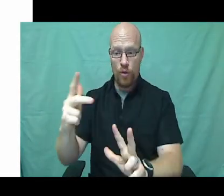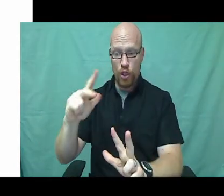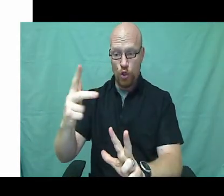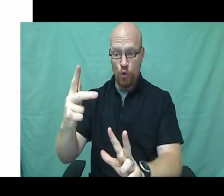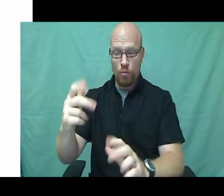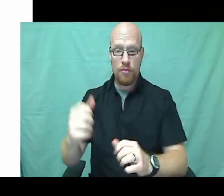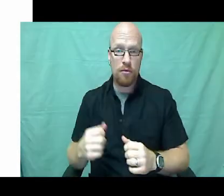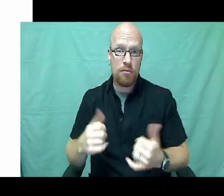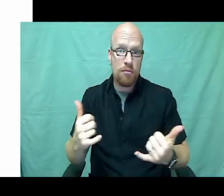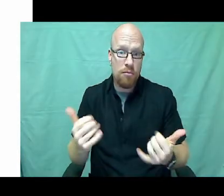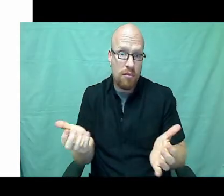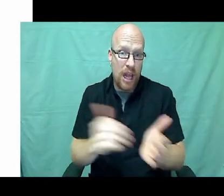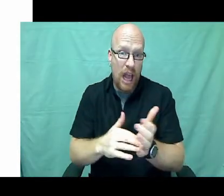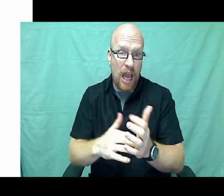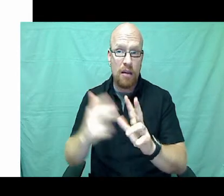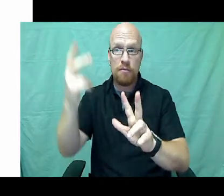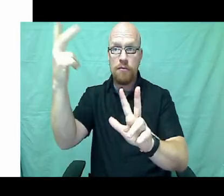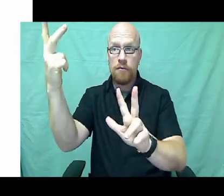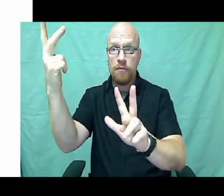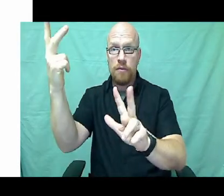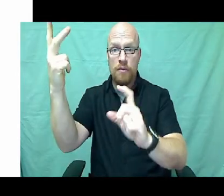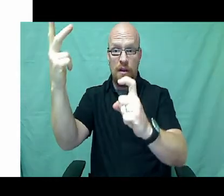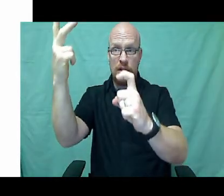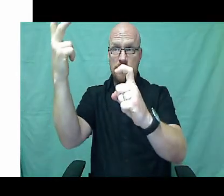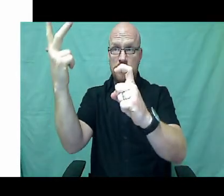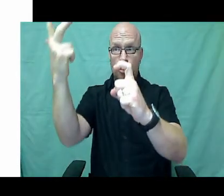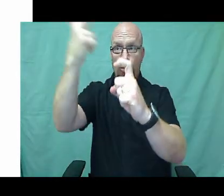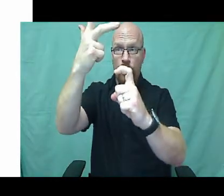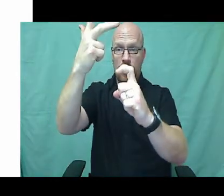so it'll become x cubed over three cubed.